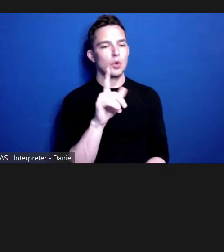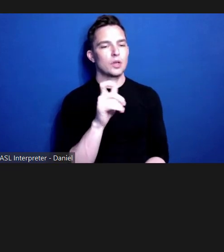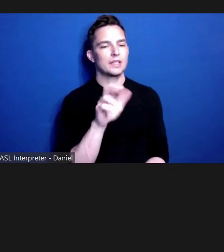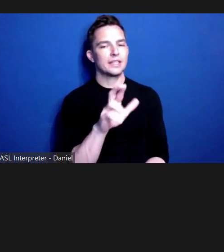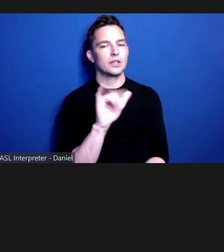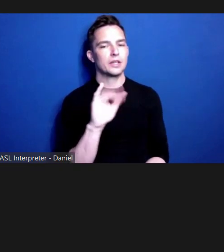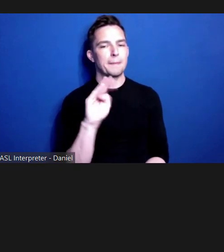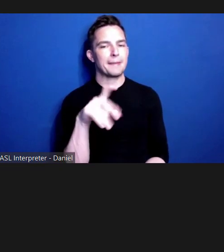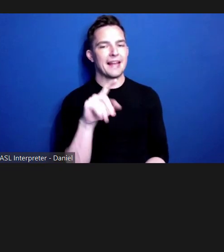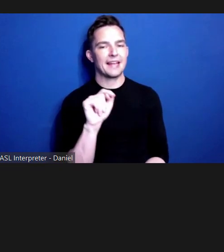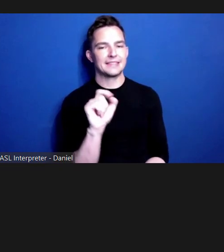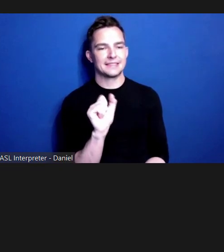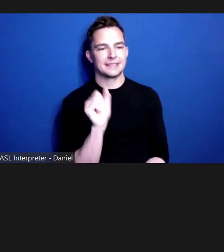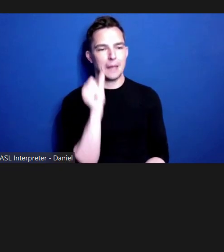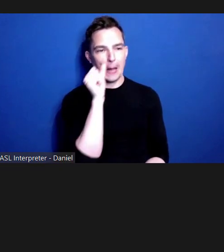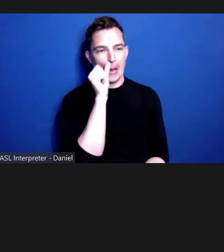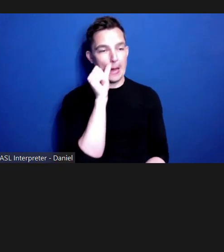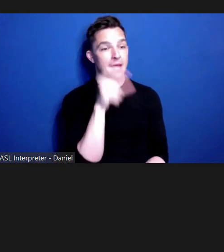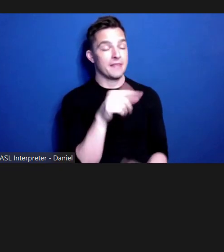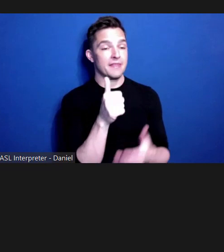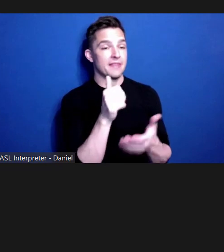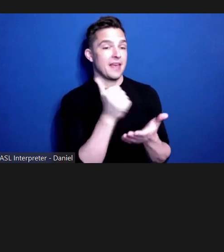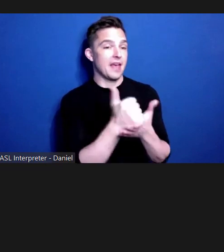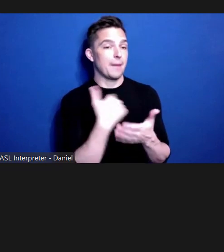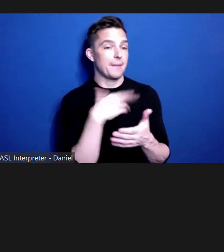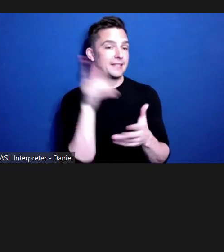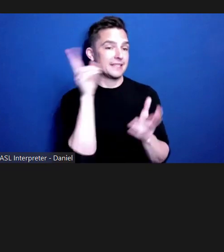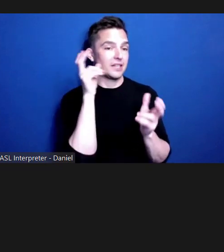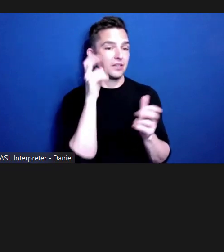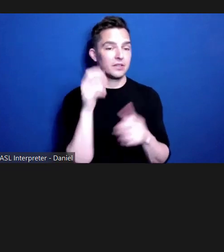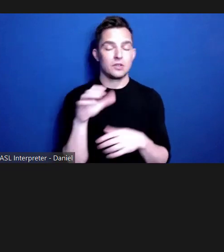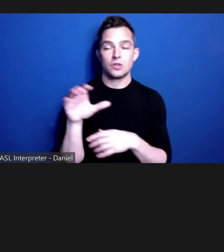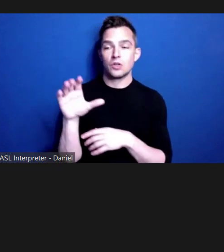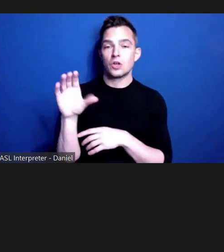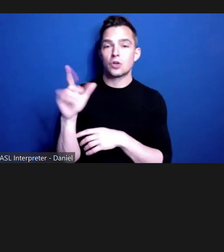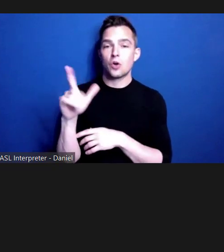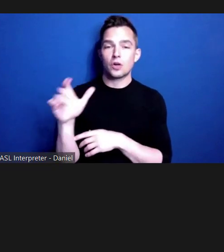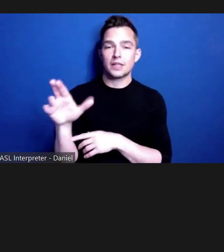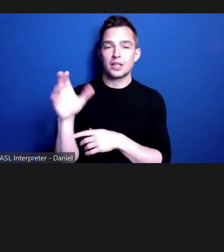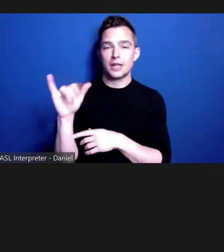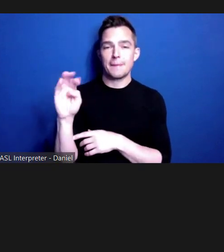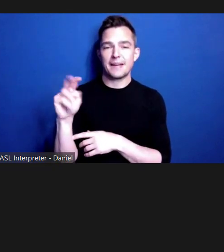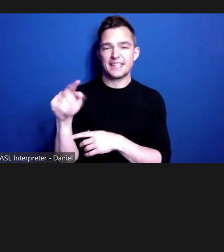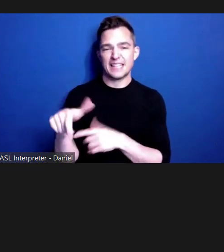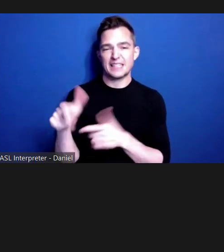We want to make sure all children have access to language one way or